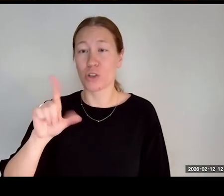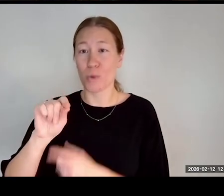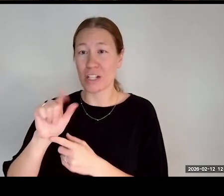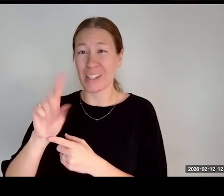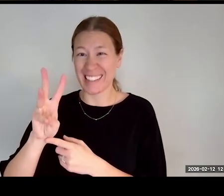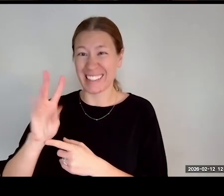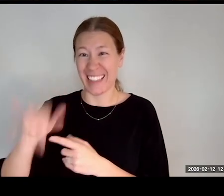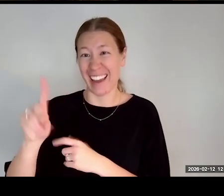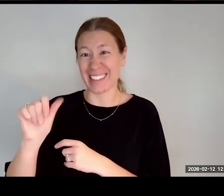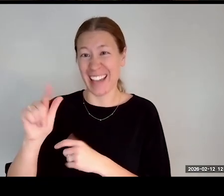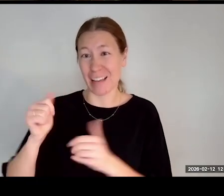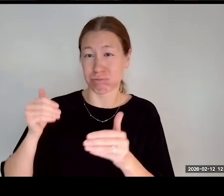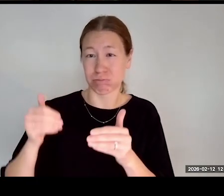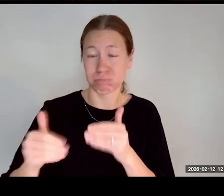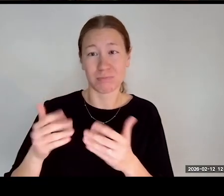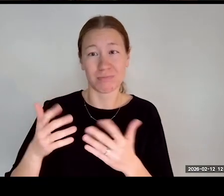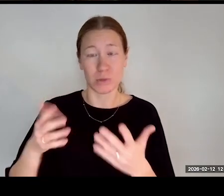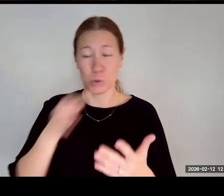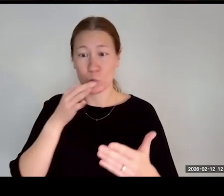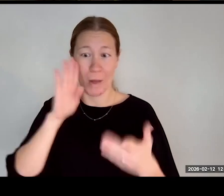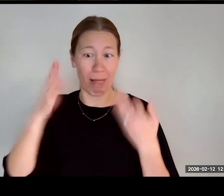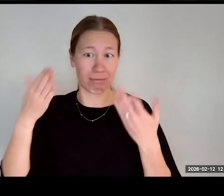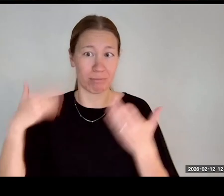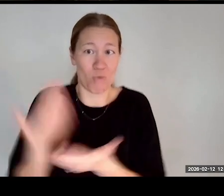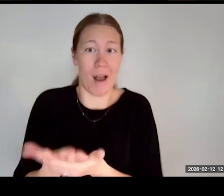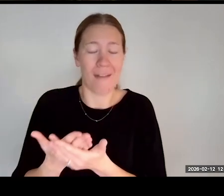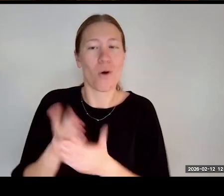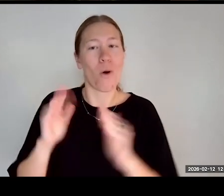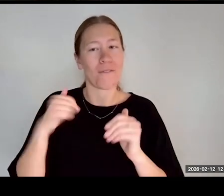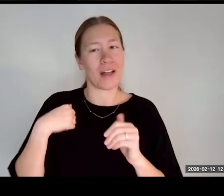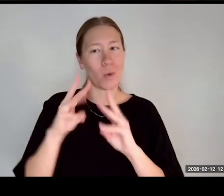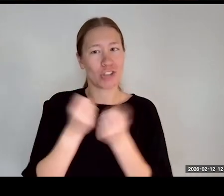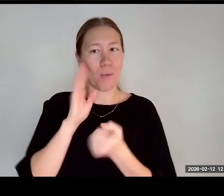This workshop's going to help you meet the expectations for your Word files, so thanks for being here today.